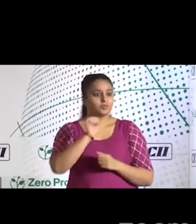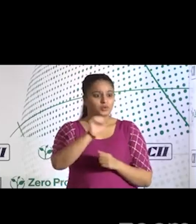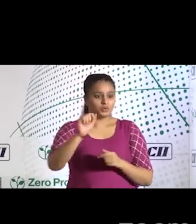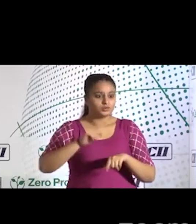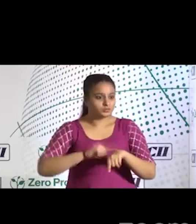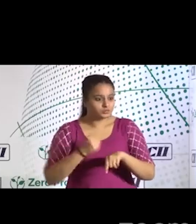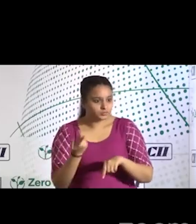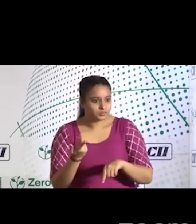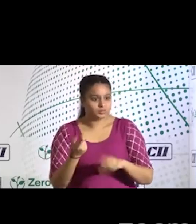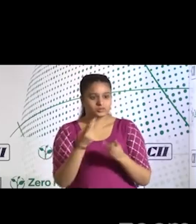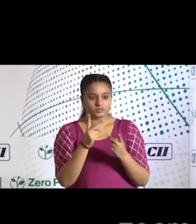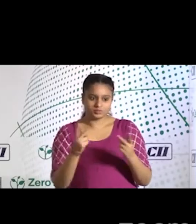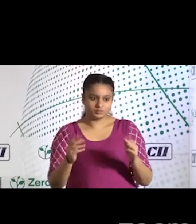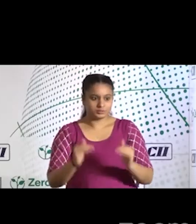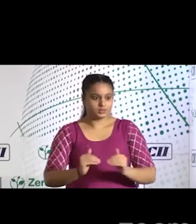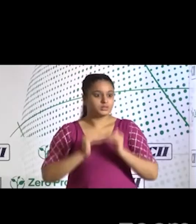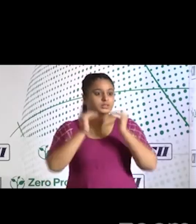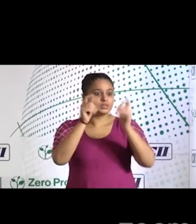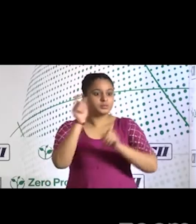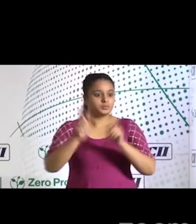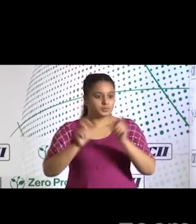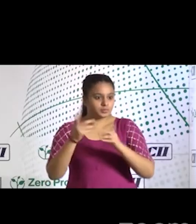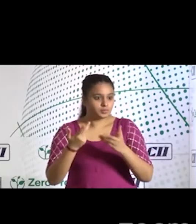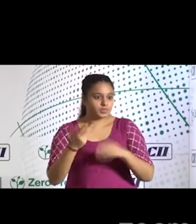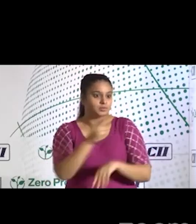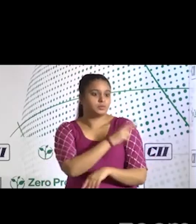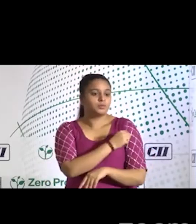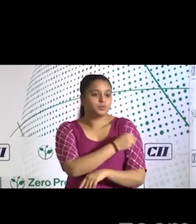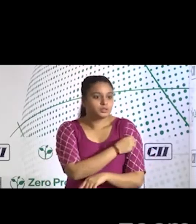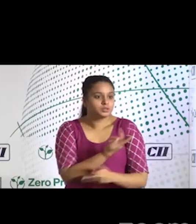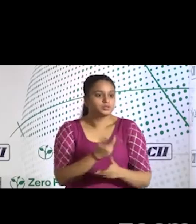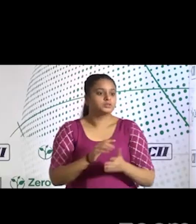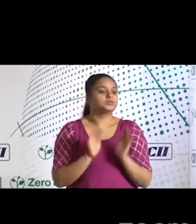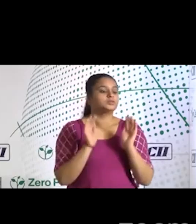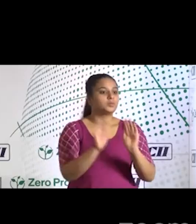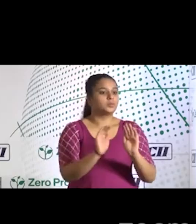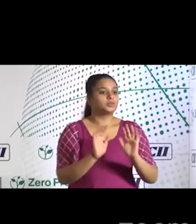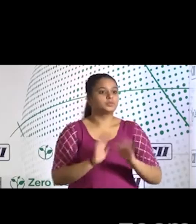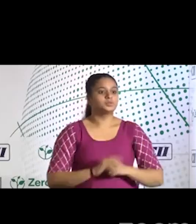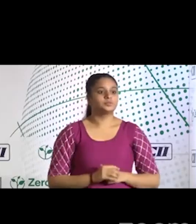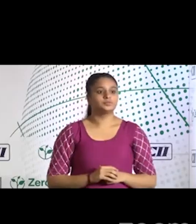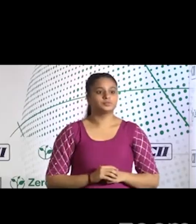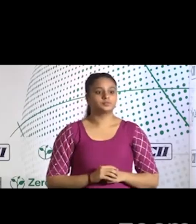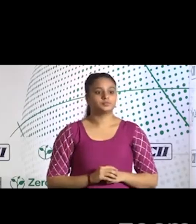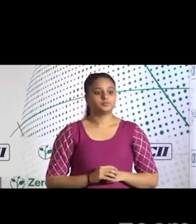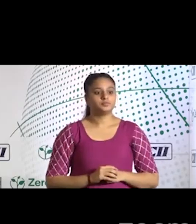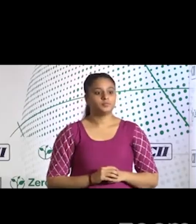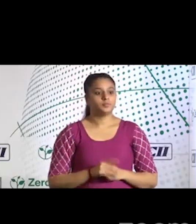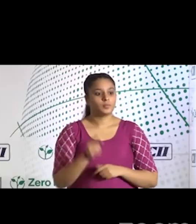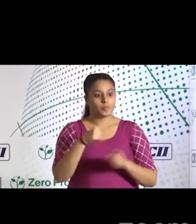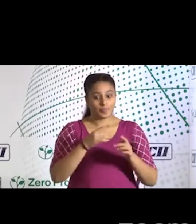a lot of the senior folks volunteer to come and support them as well. This has been a very interesting and uniquely